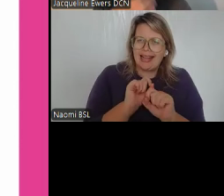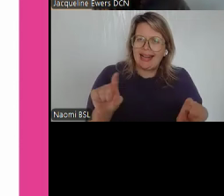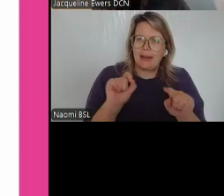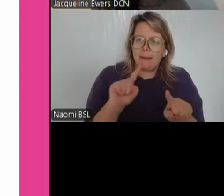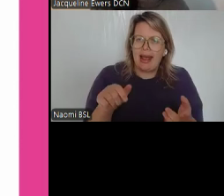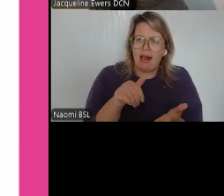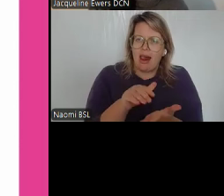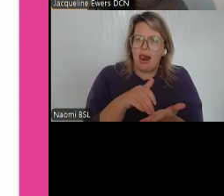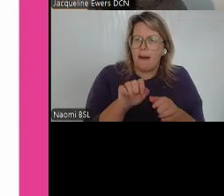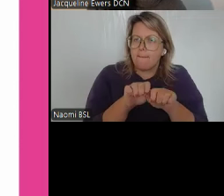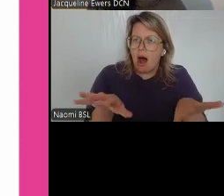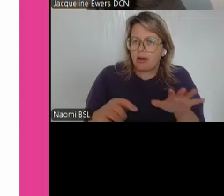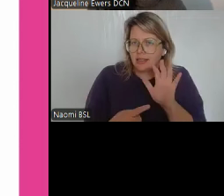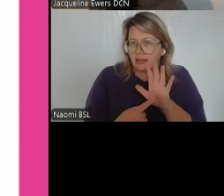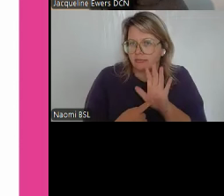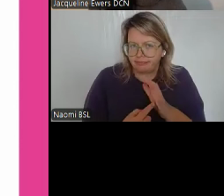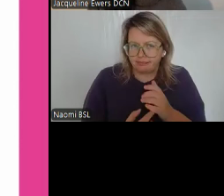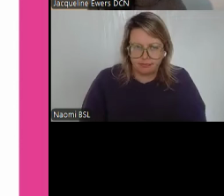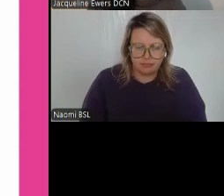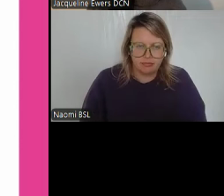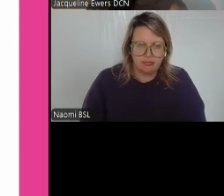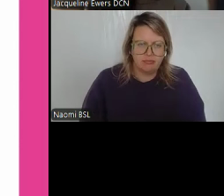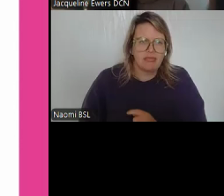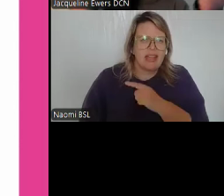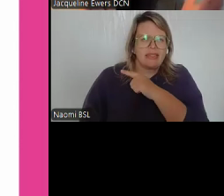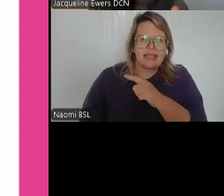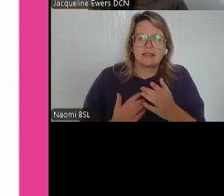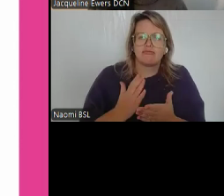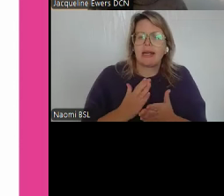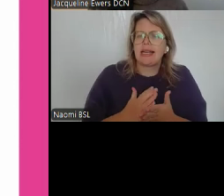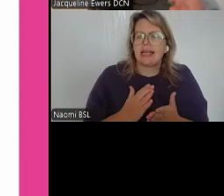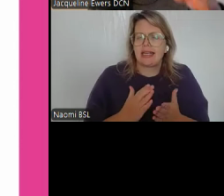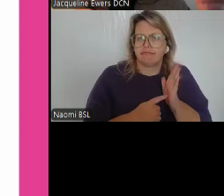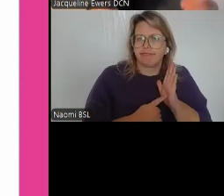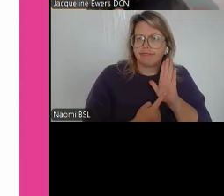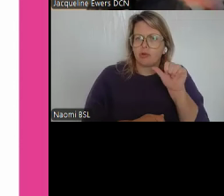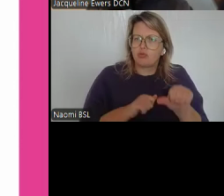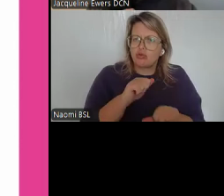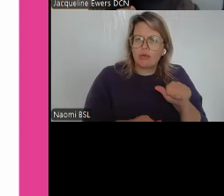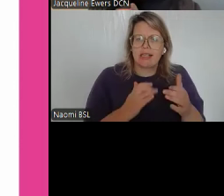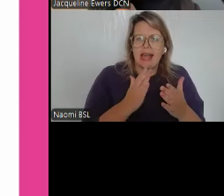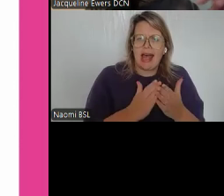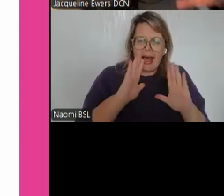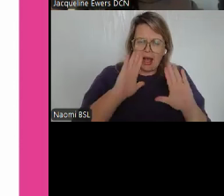This is a very simplified version of a loyalty funnel. Just talking about the process of a customer going